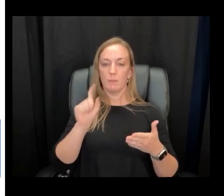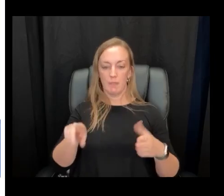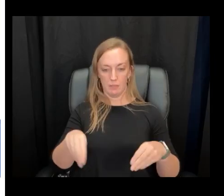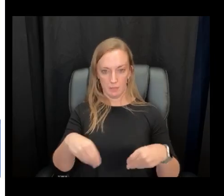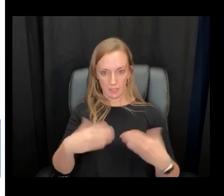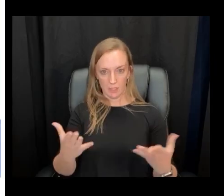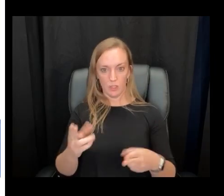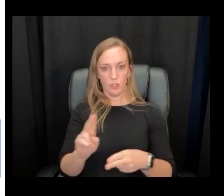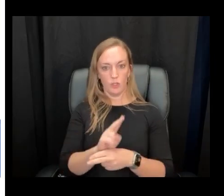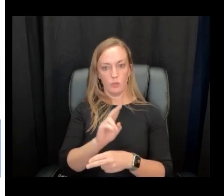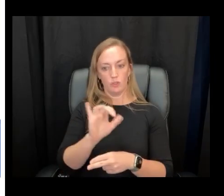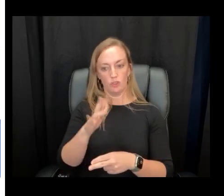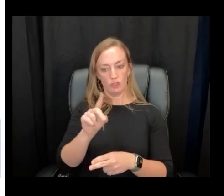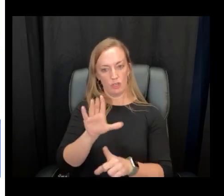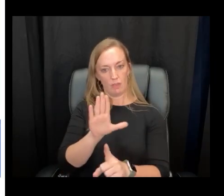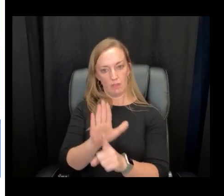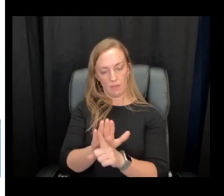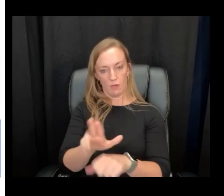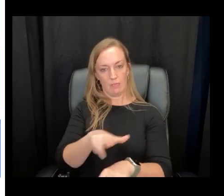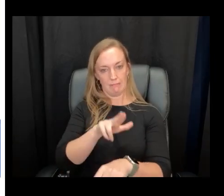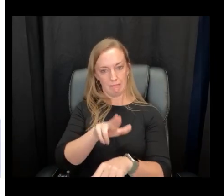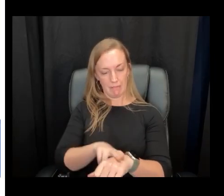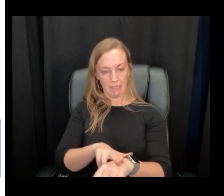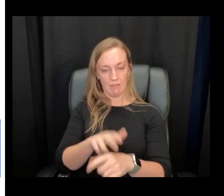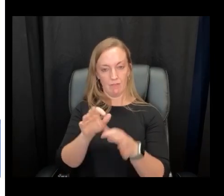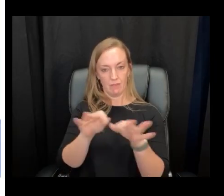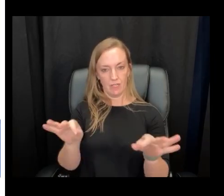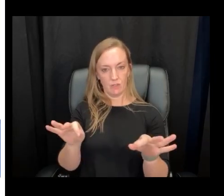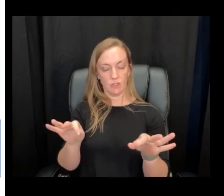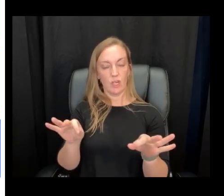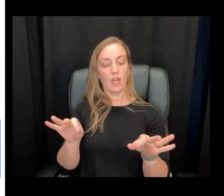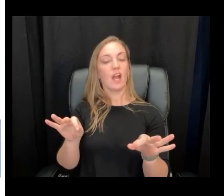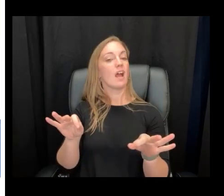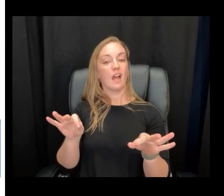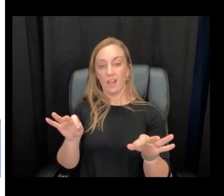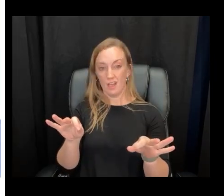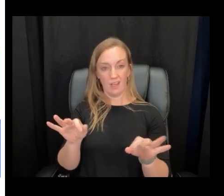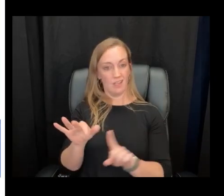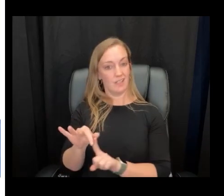shall be administered in the child's native language unless it is clearly not feasible to